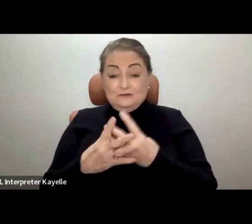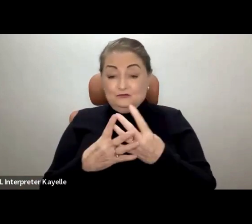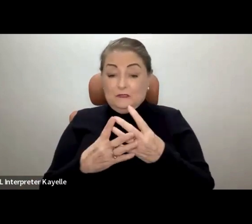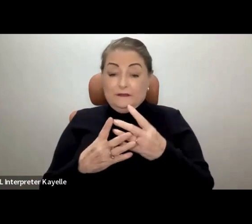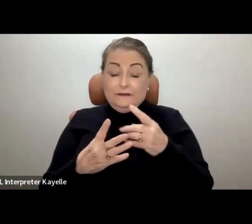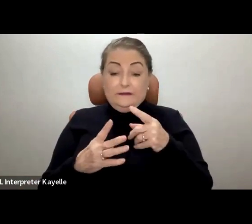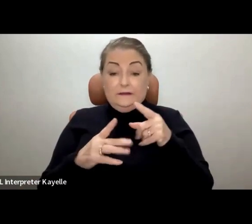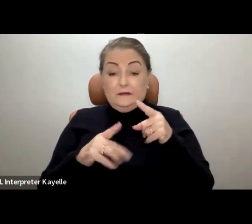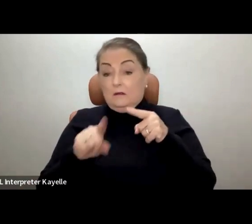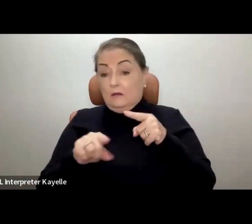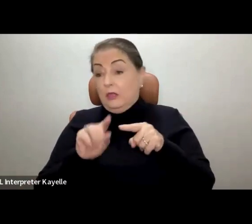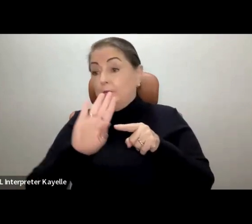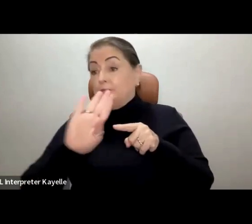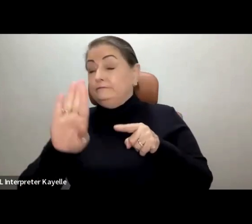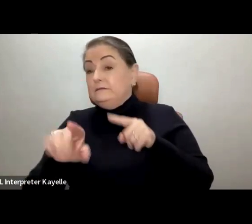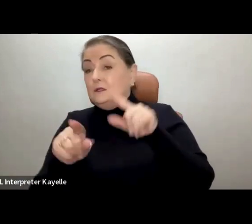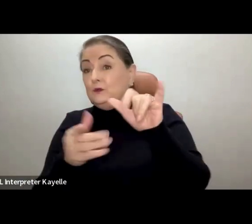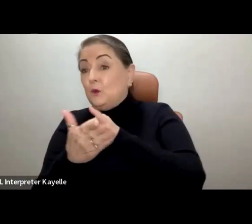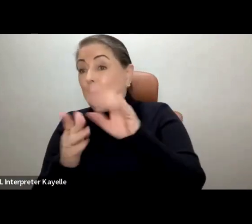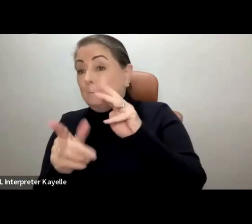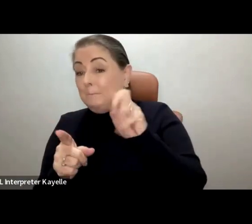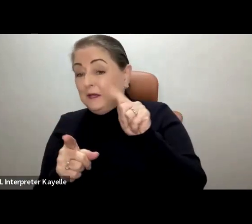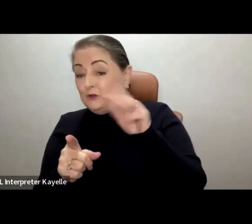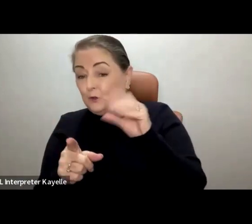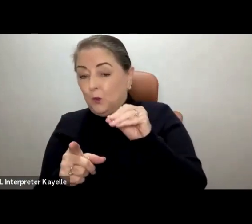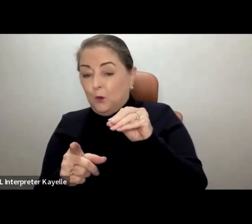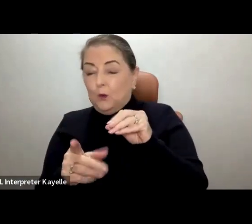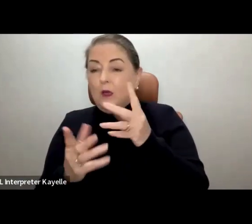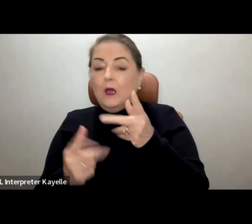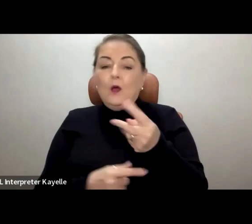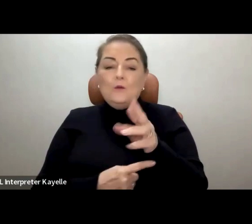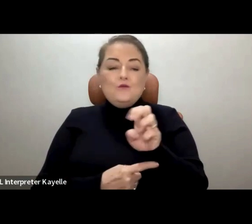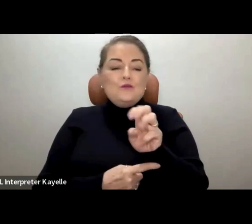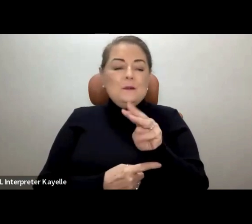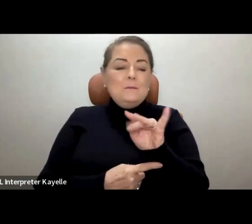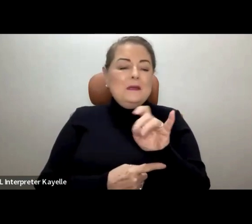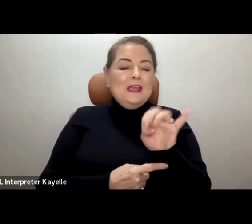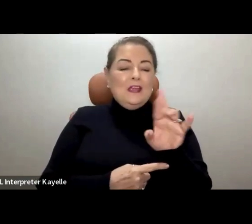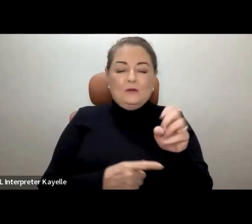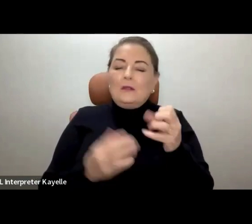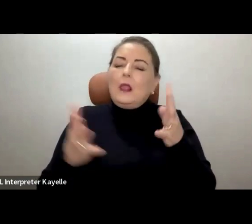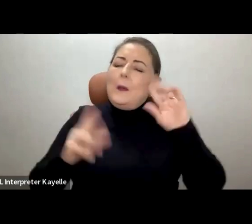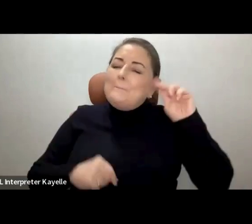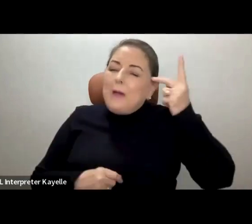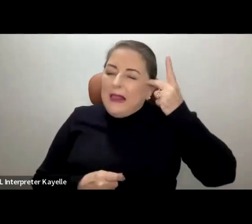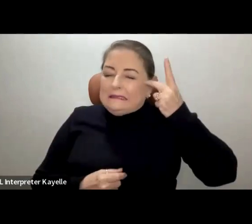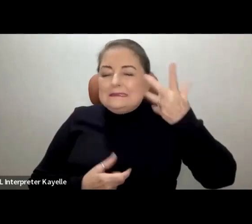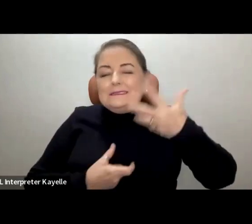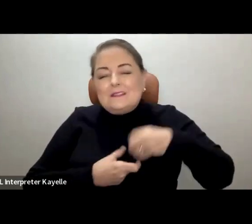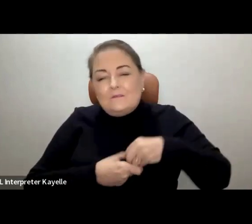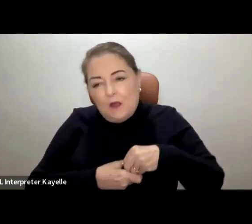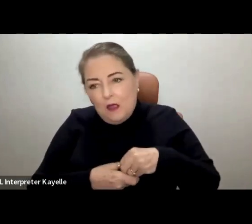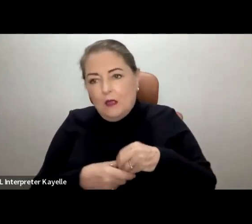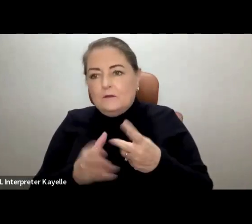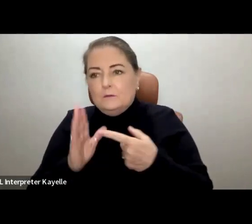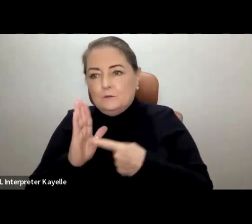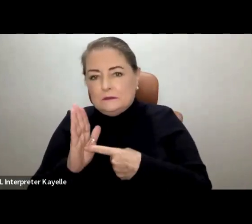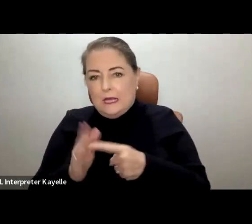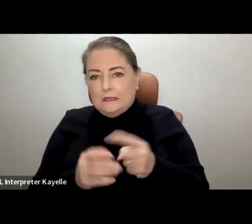metro area. So because they're reading on premiere status, it's there's a lot of politics involved in film presenting. And